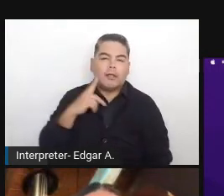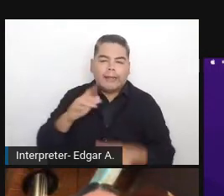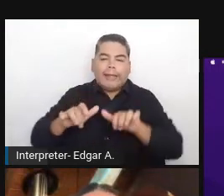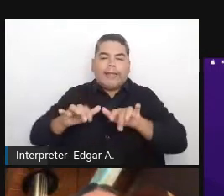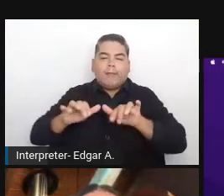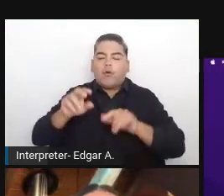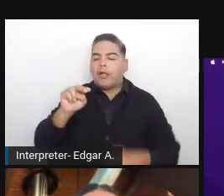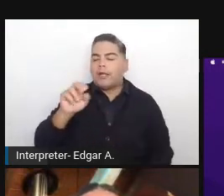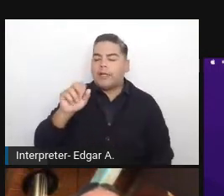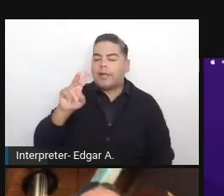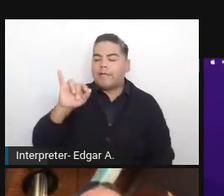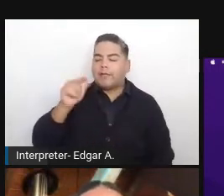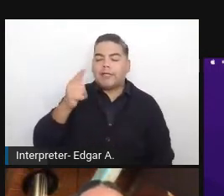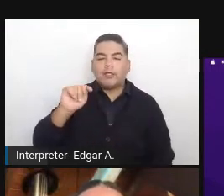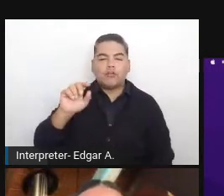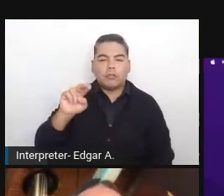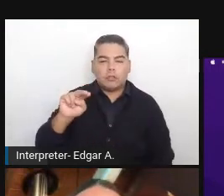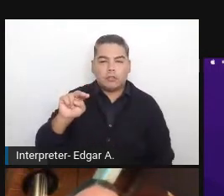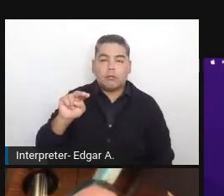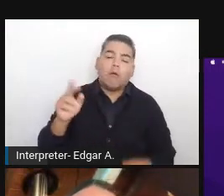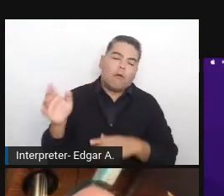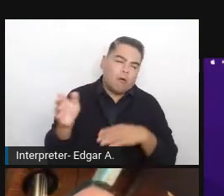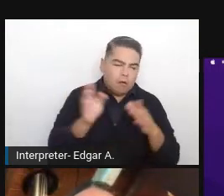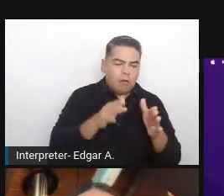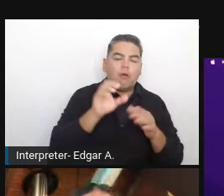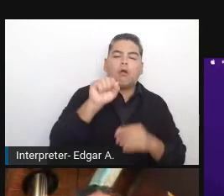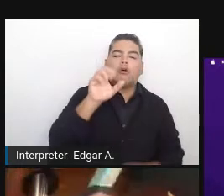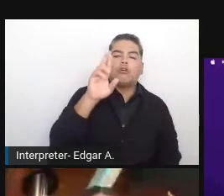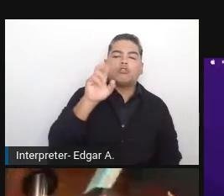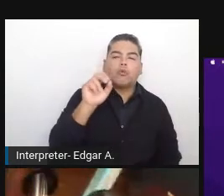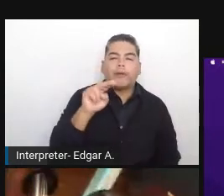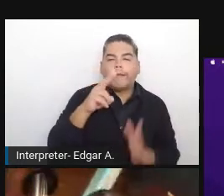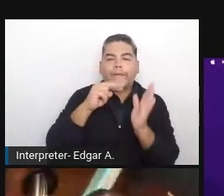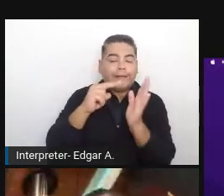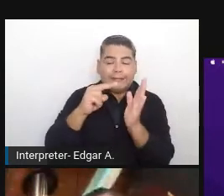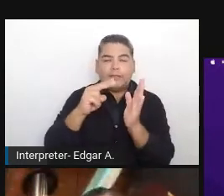You want all of your users to easily understand and fill out your forms.